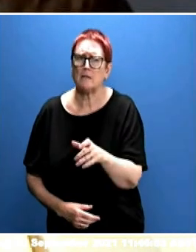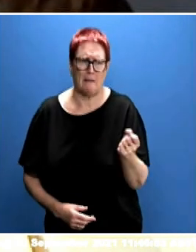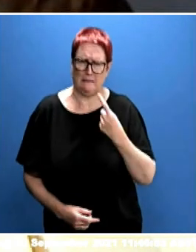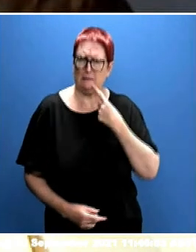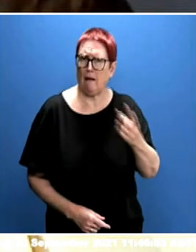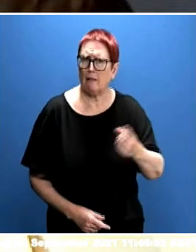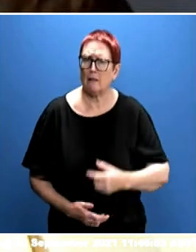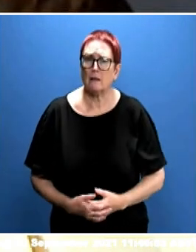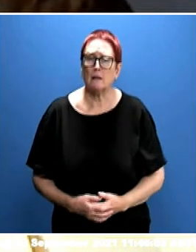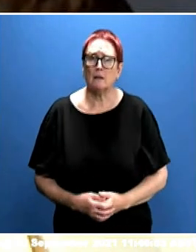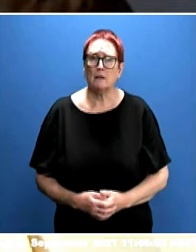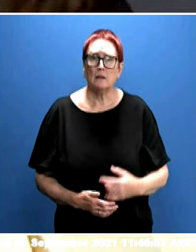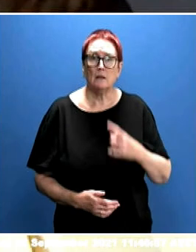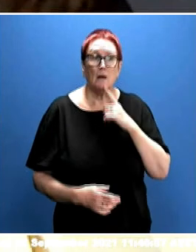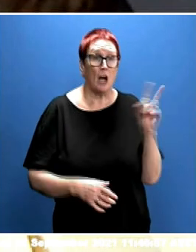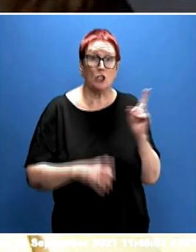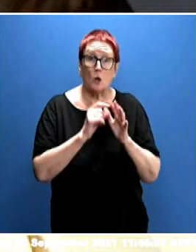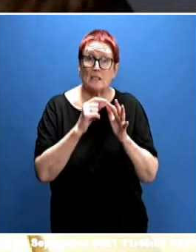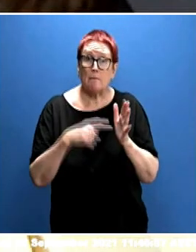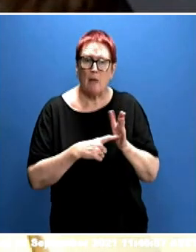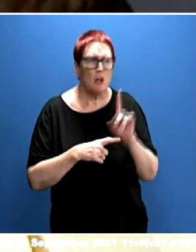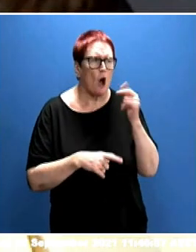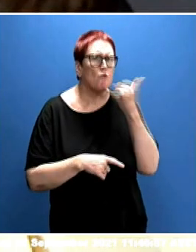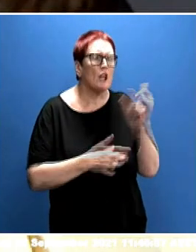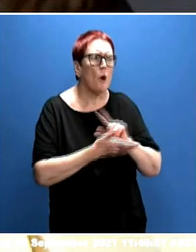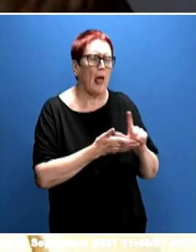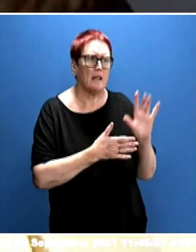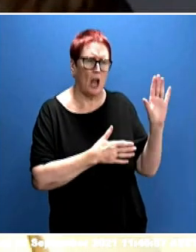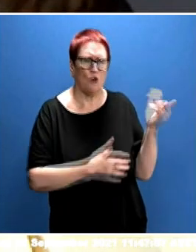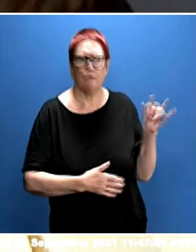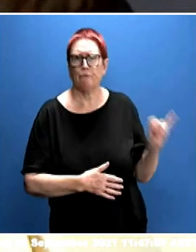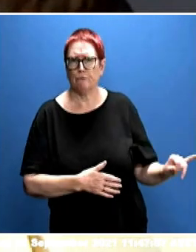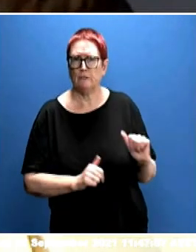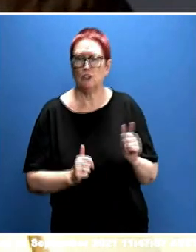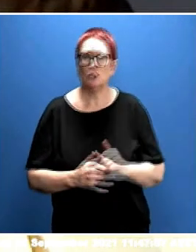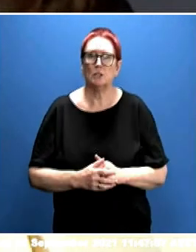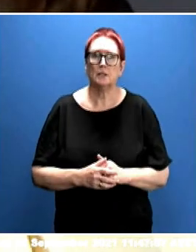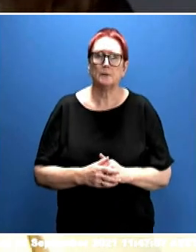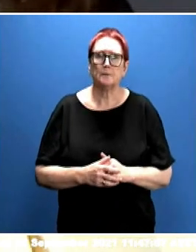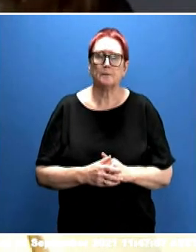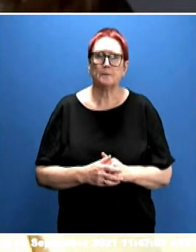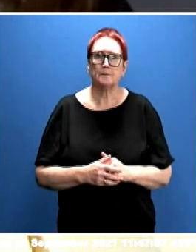I advised the case worker that I'd call her back, so I ended the conversation